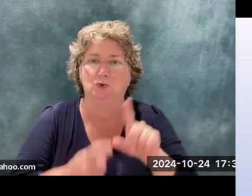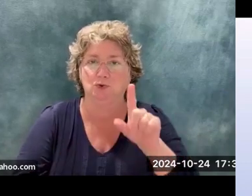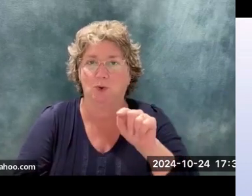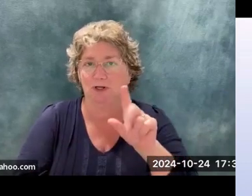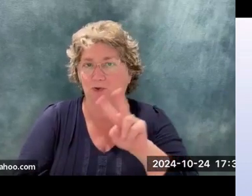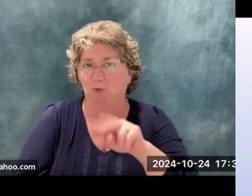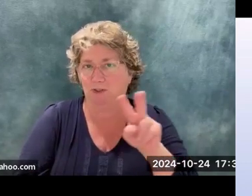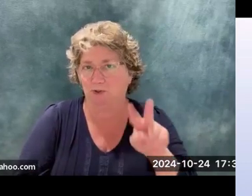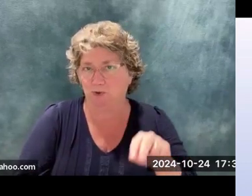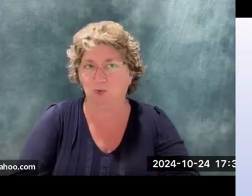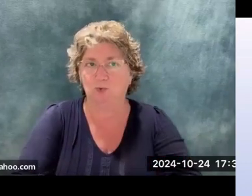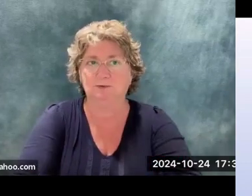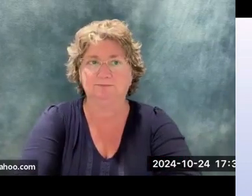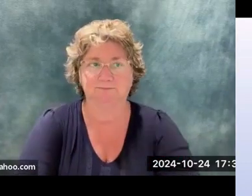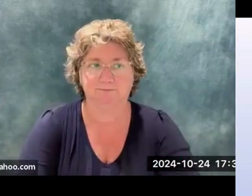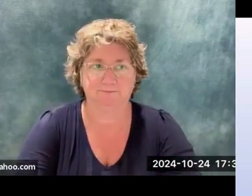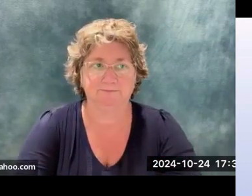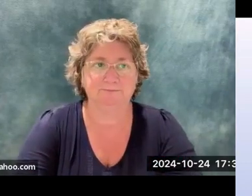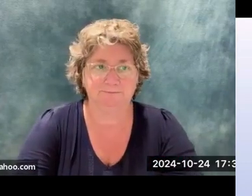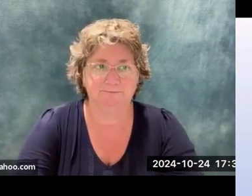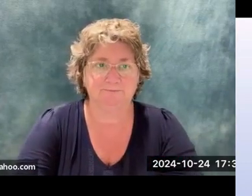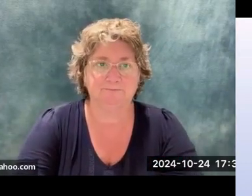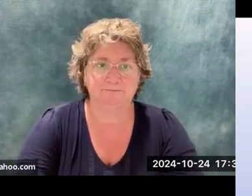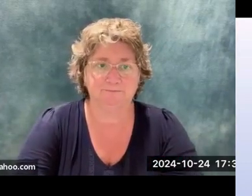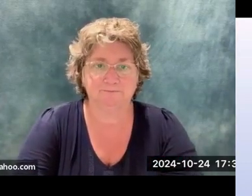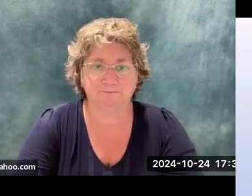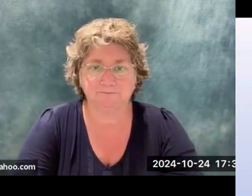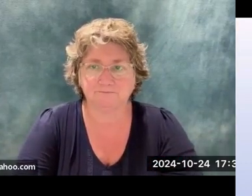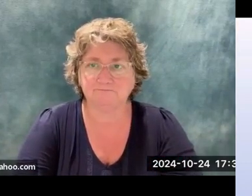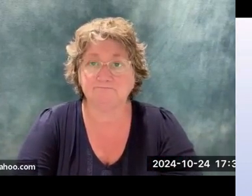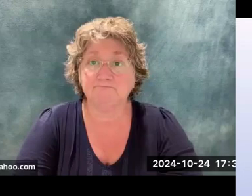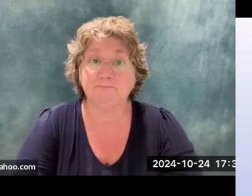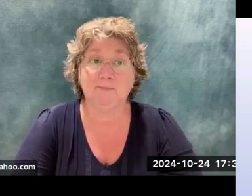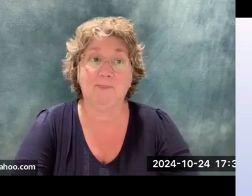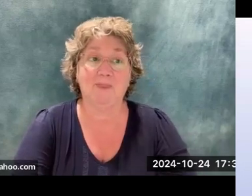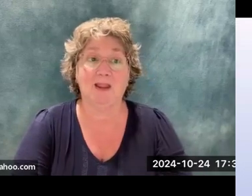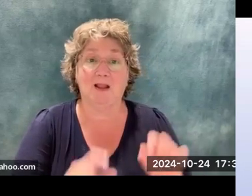that the proportion who definitely don't want the vaccine hasn't changed much.